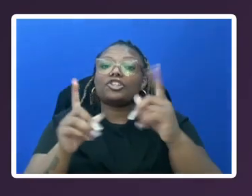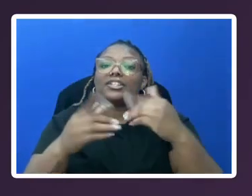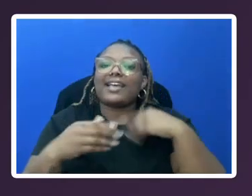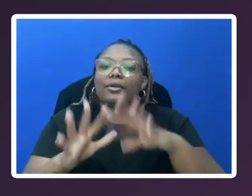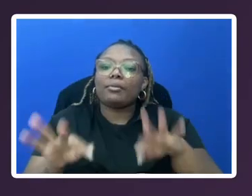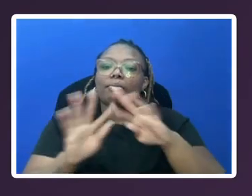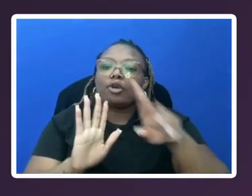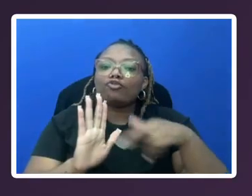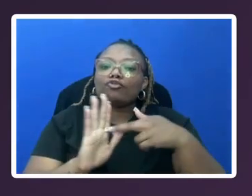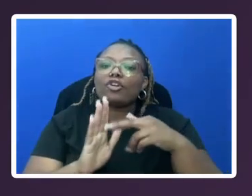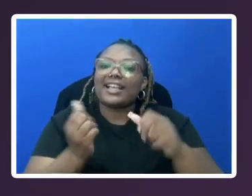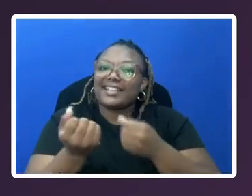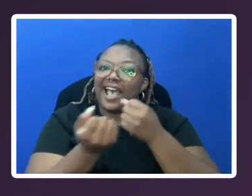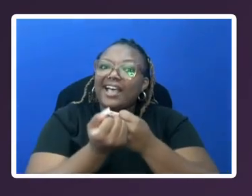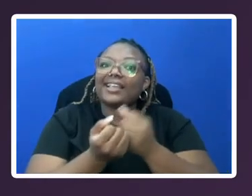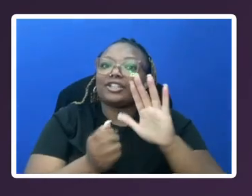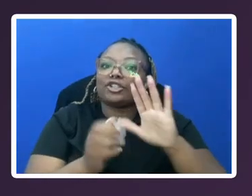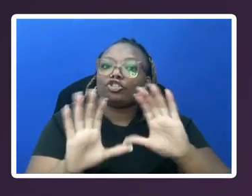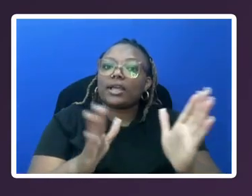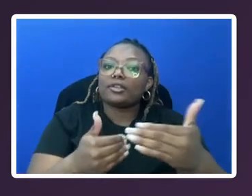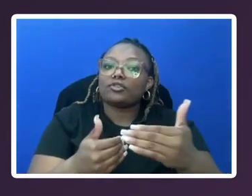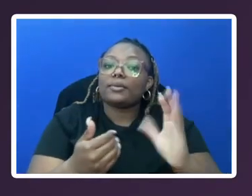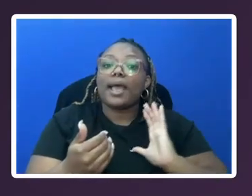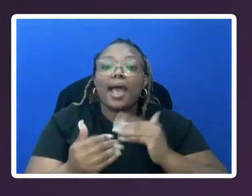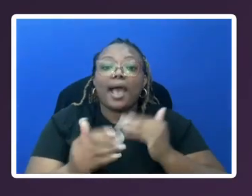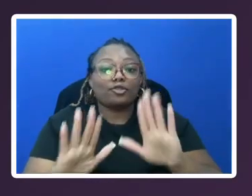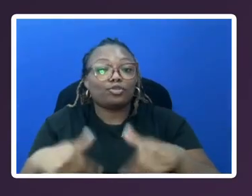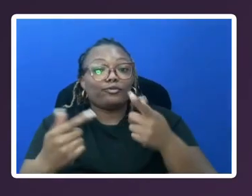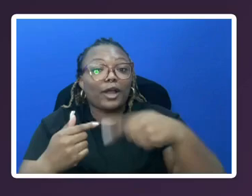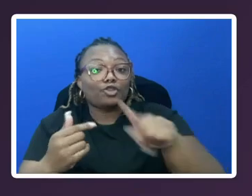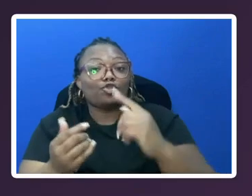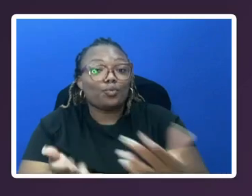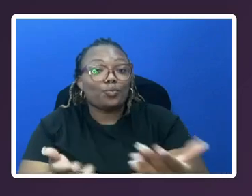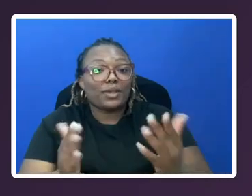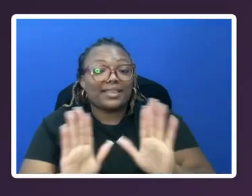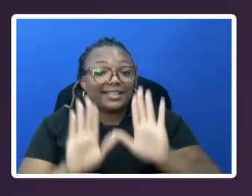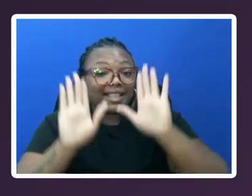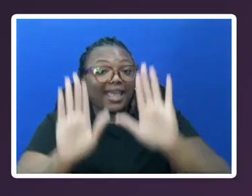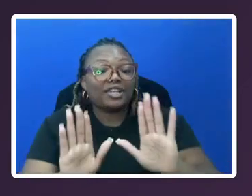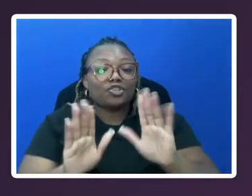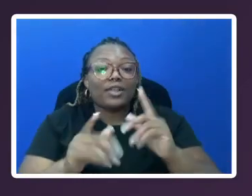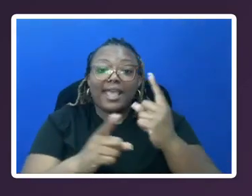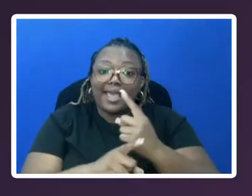our work is to provide you with excellent and accurate resources as well as training.